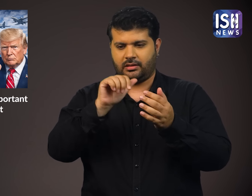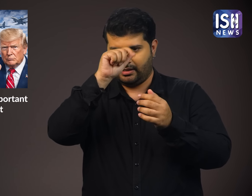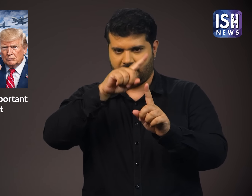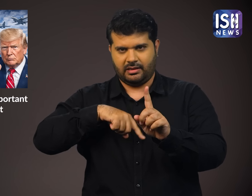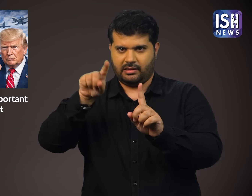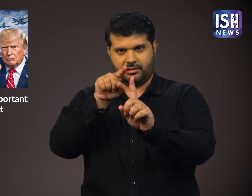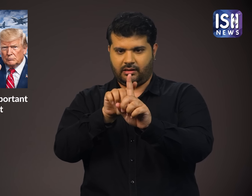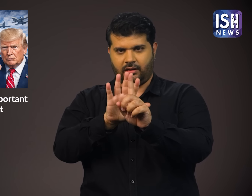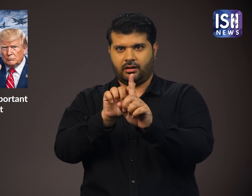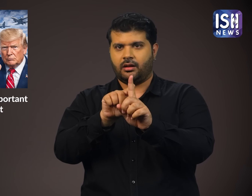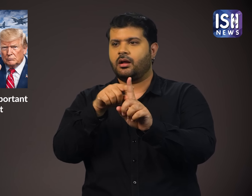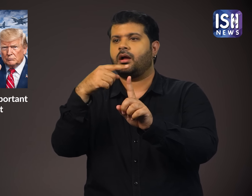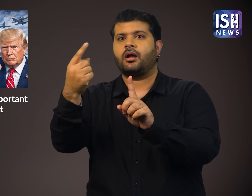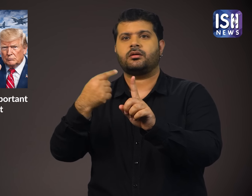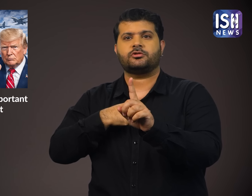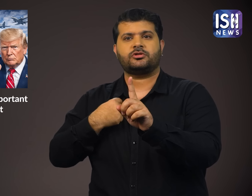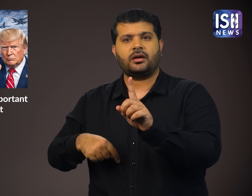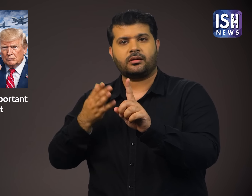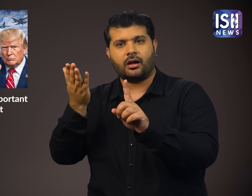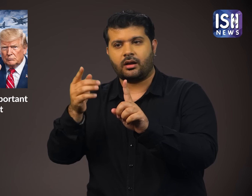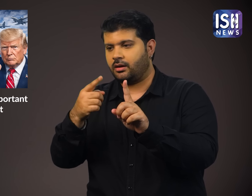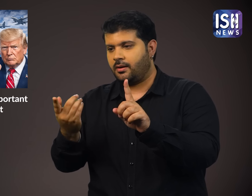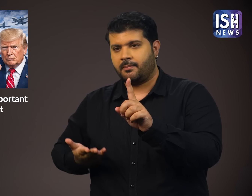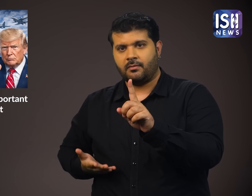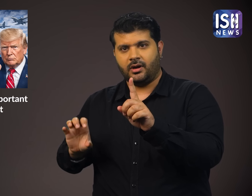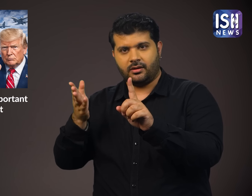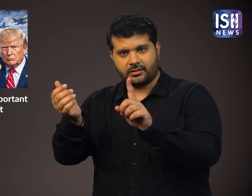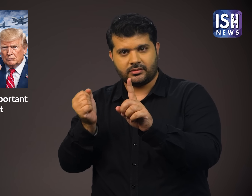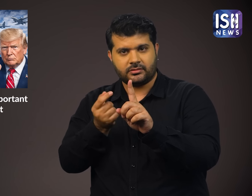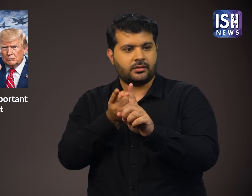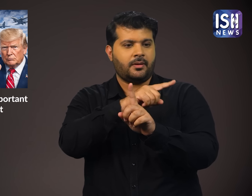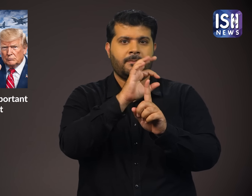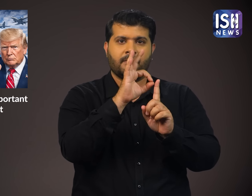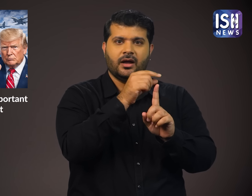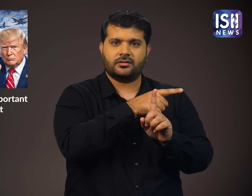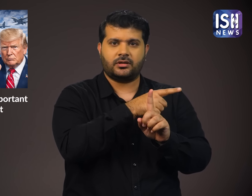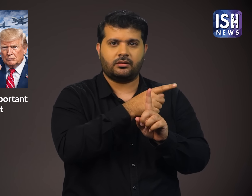India shares land borders with China, Bangladesh and Pakistan.